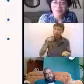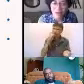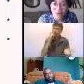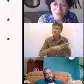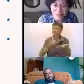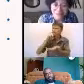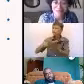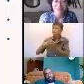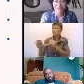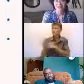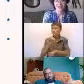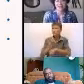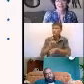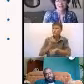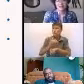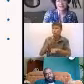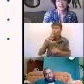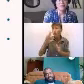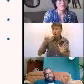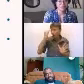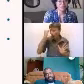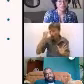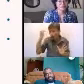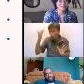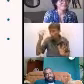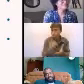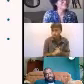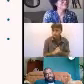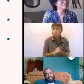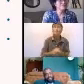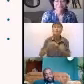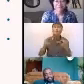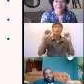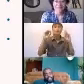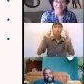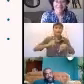Okay. We are at 4:30pm. That’s all right. We'll keep going for a